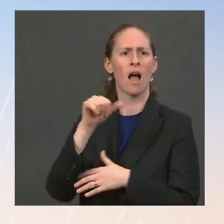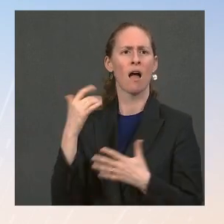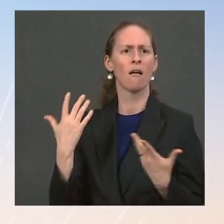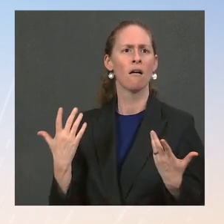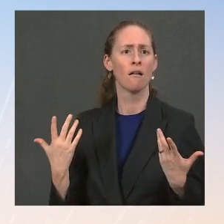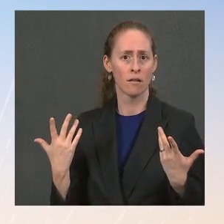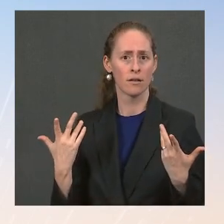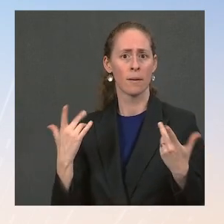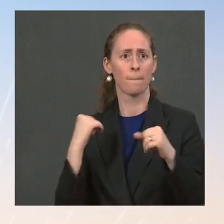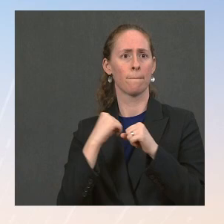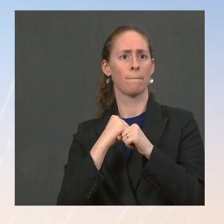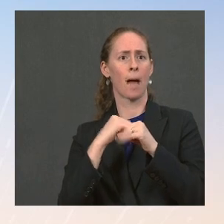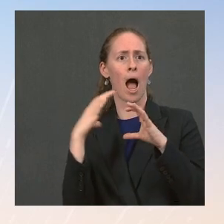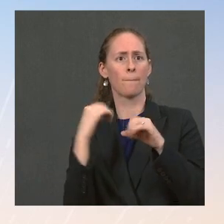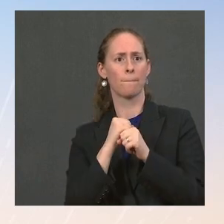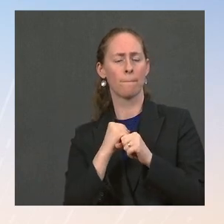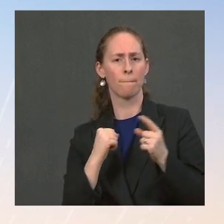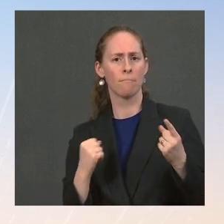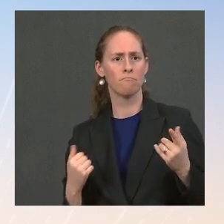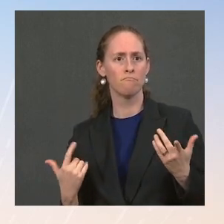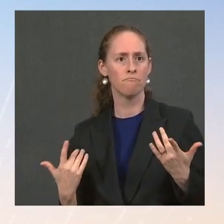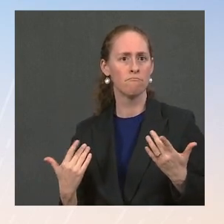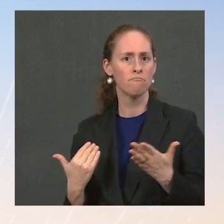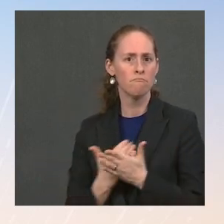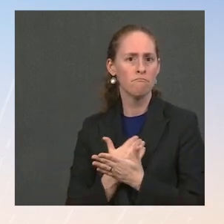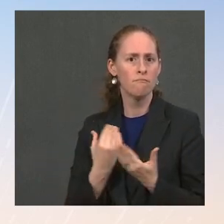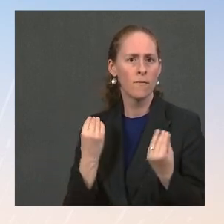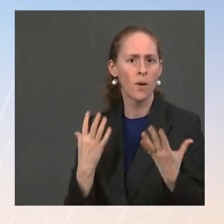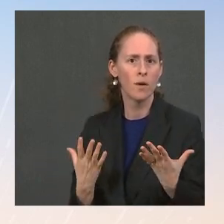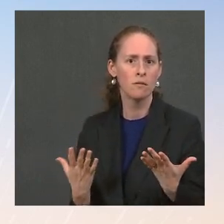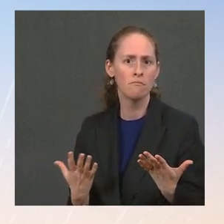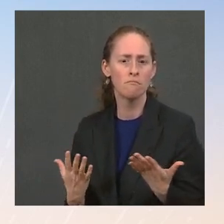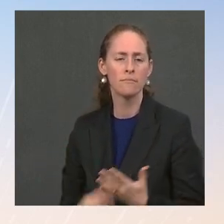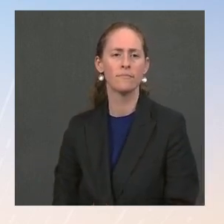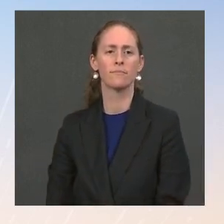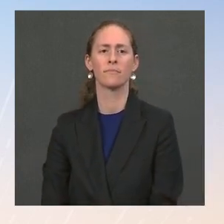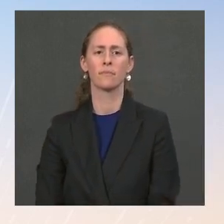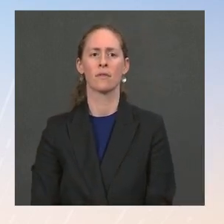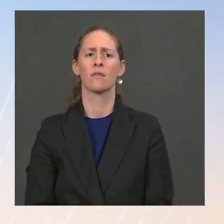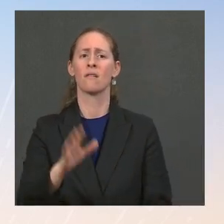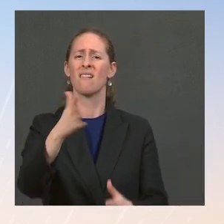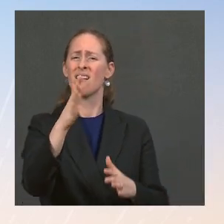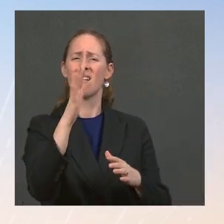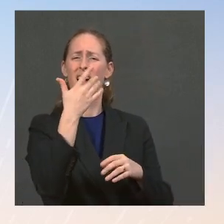is a huge -- is an enormous tragedy, and our heart goes out to the families who lost loved ones.